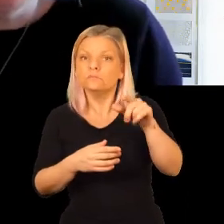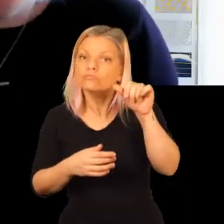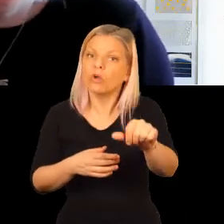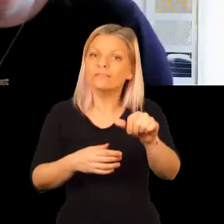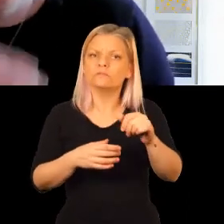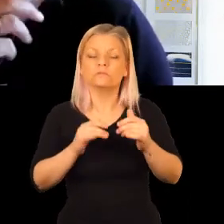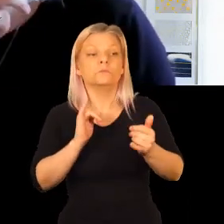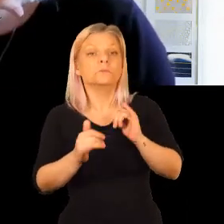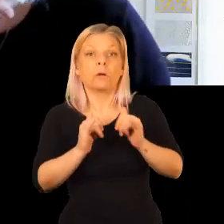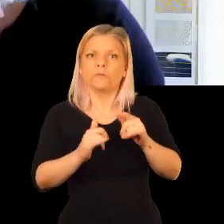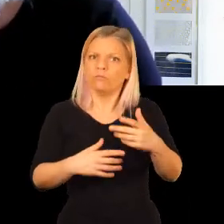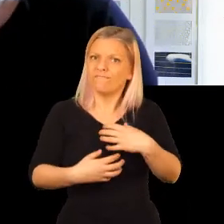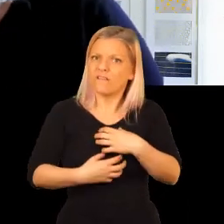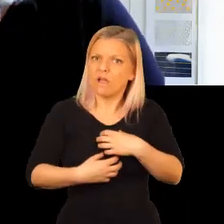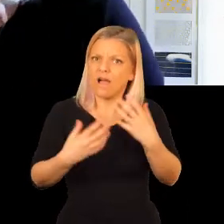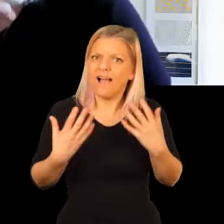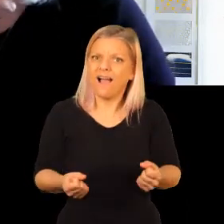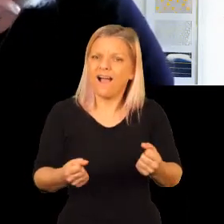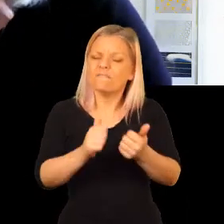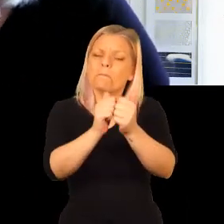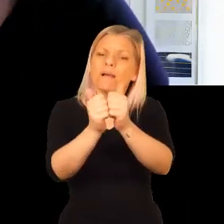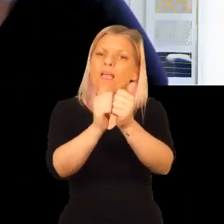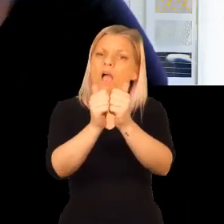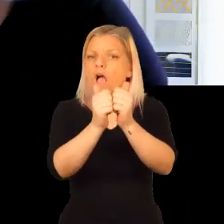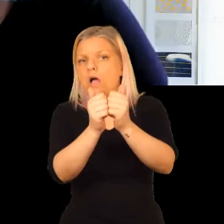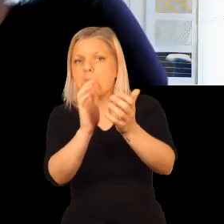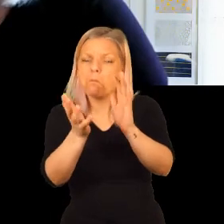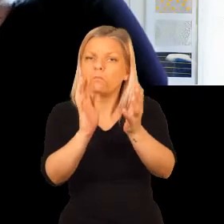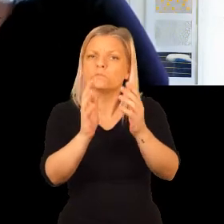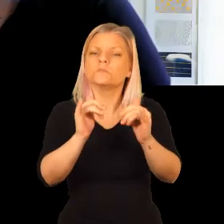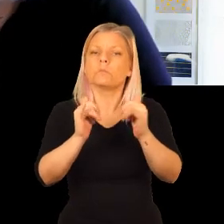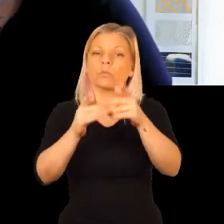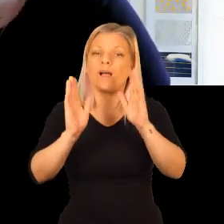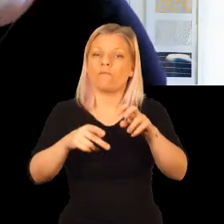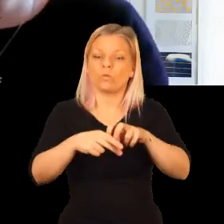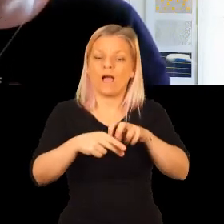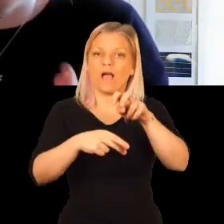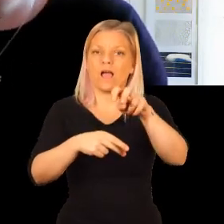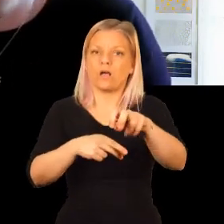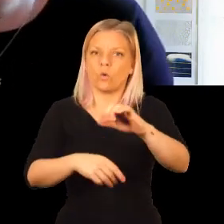actually like actually sometimes it is quite fear-based but yeah peer-based not fear-based